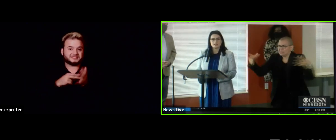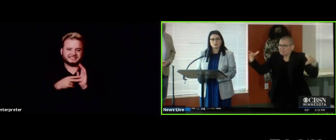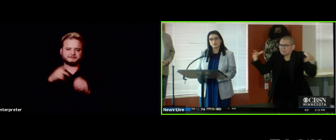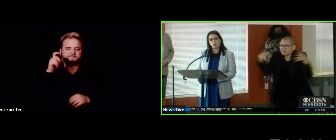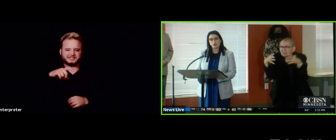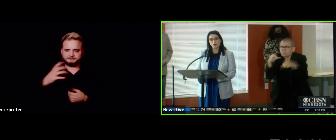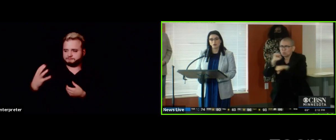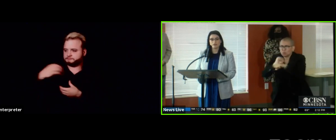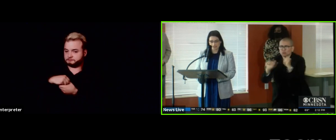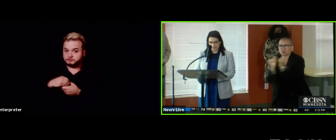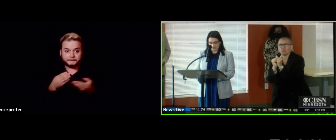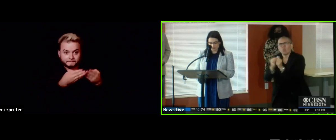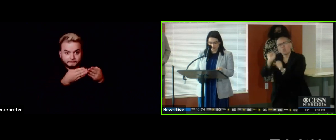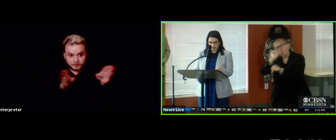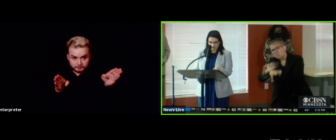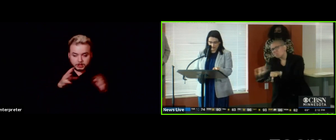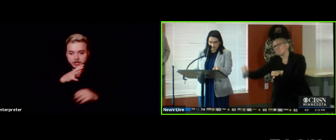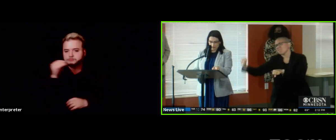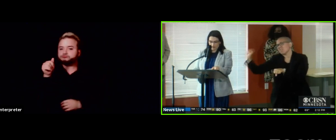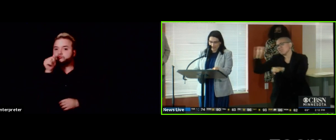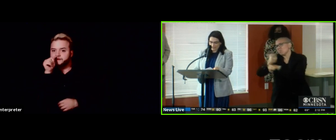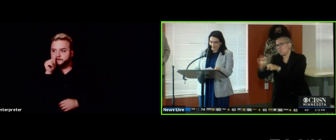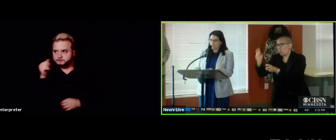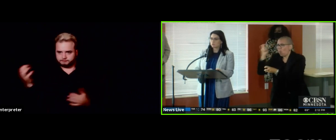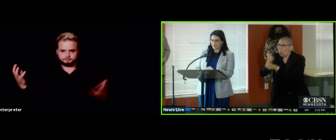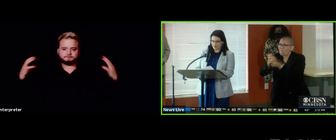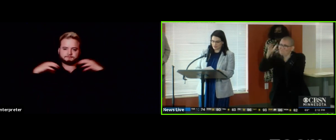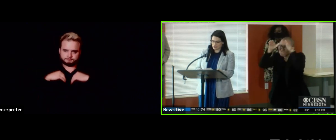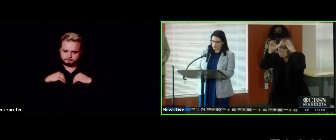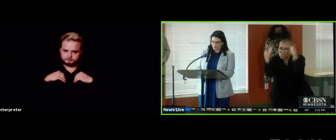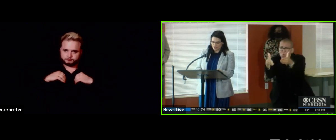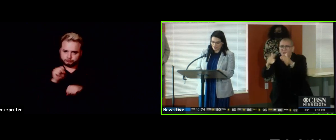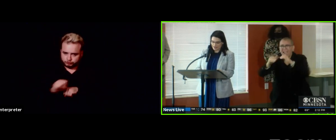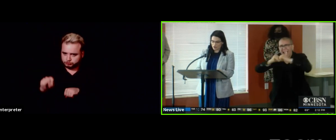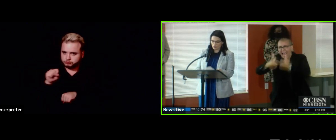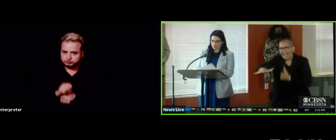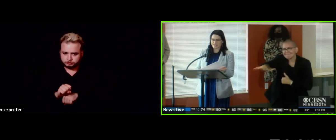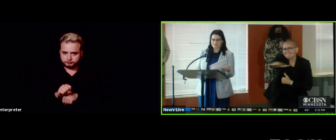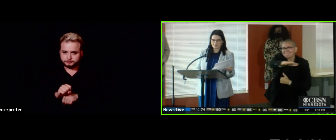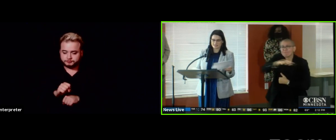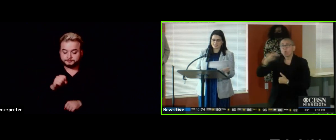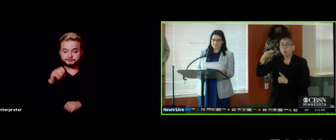before COVID-19 struck. We've had a state plan as to prevent and end homelessness since